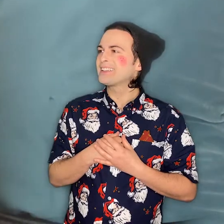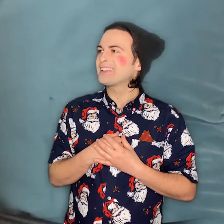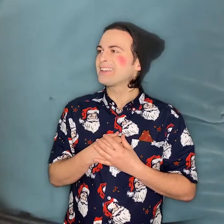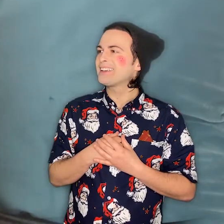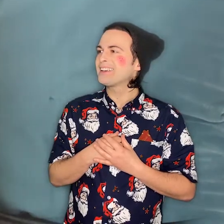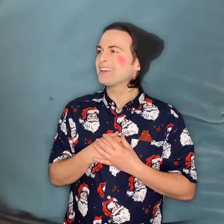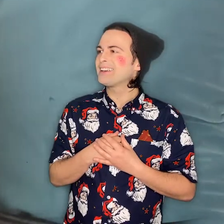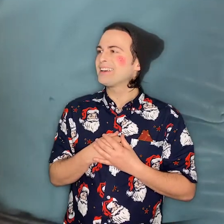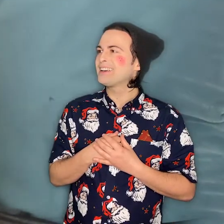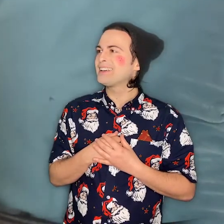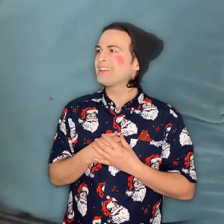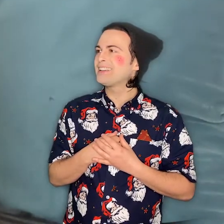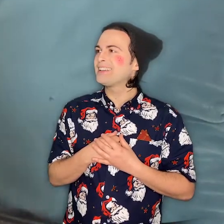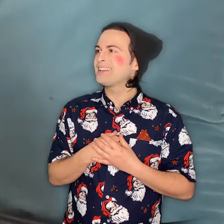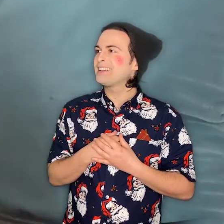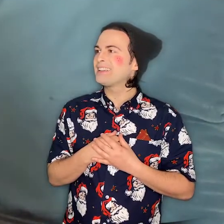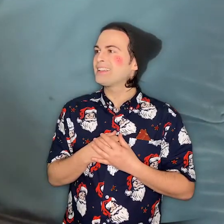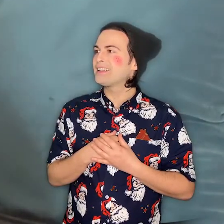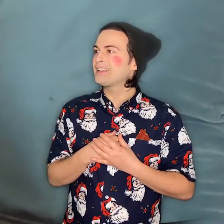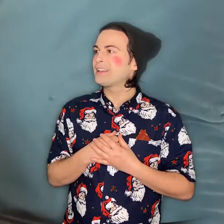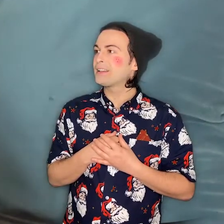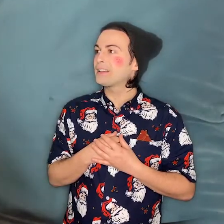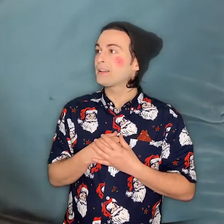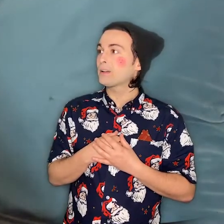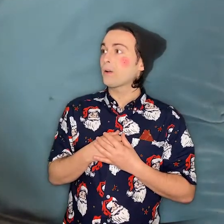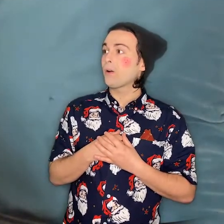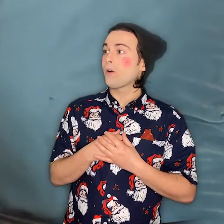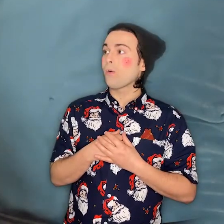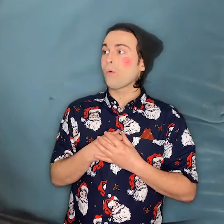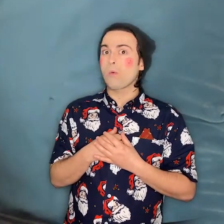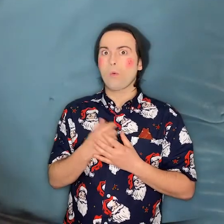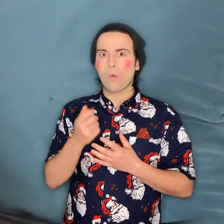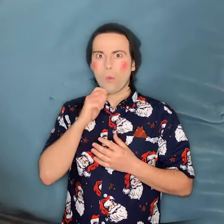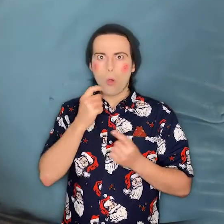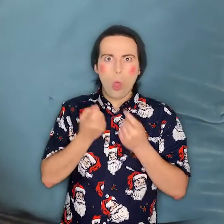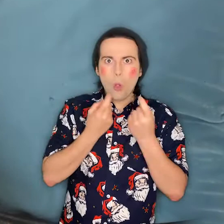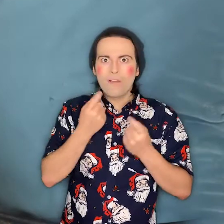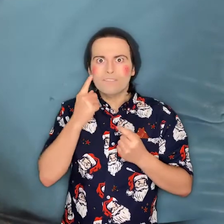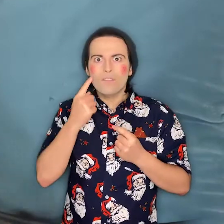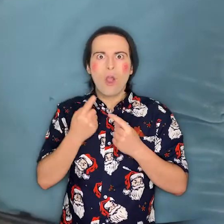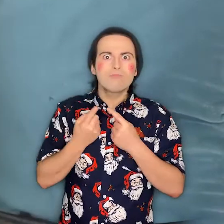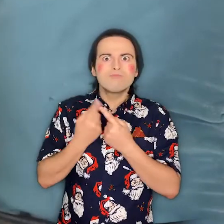So if i'm not singing on Christmas Day I better go and look out my Dean Park LPs, we've got to have something to listen to.